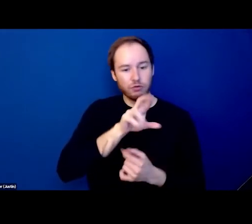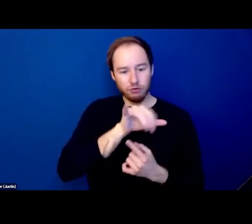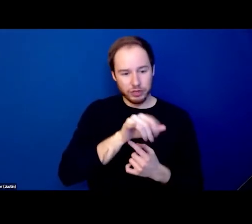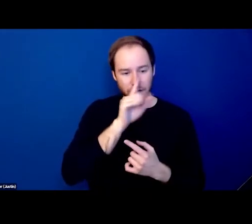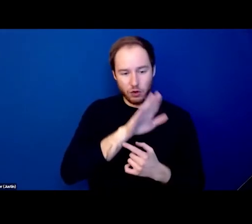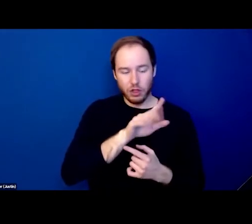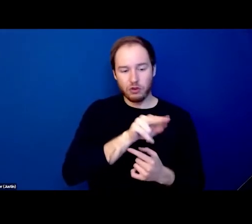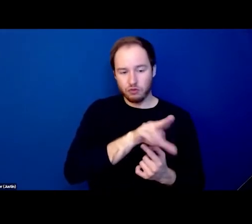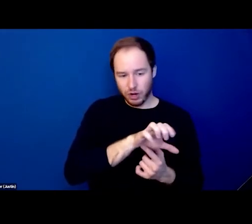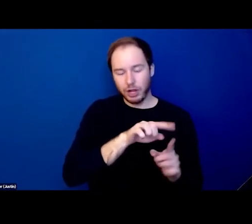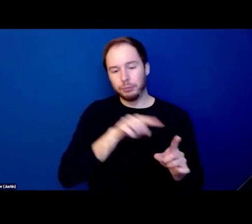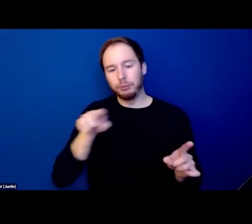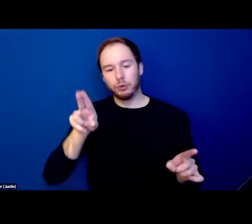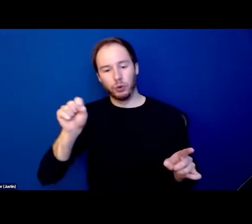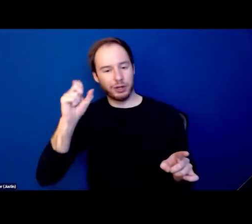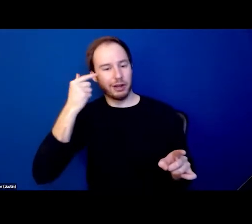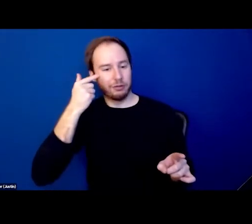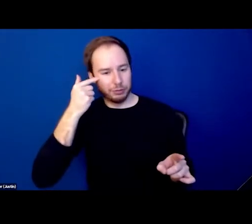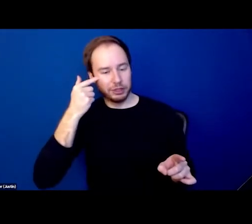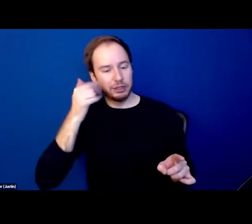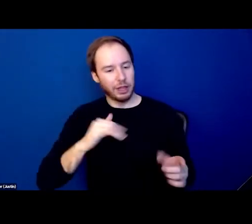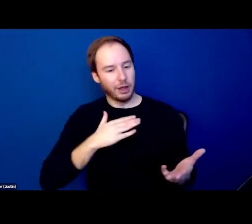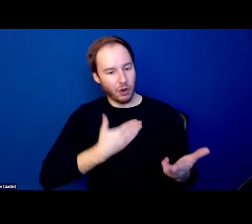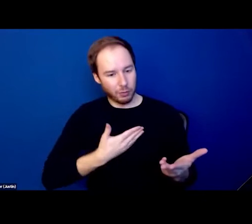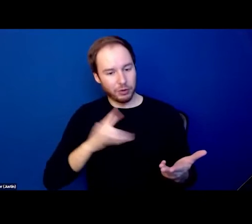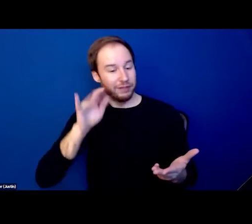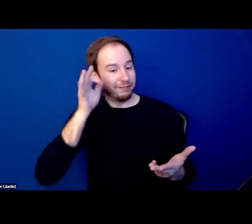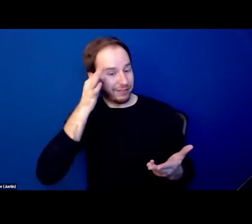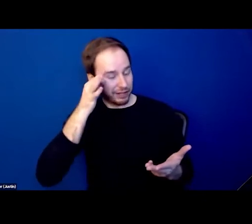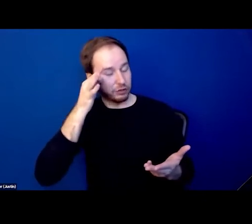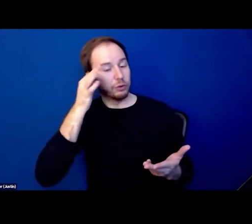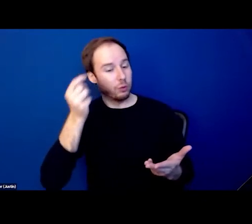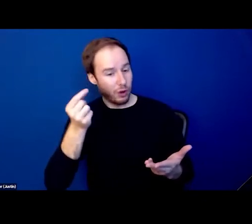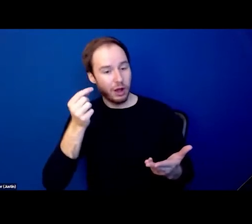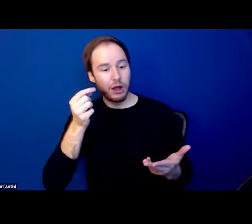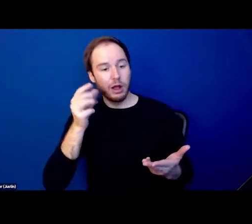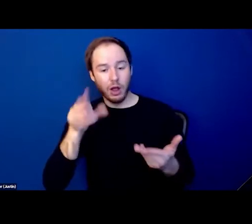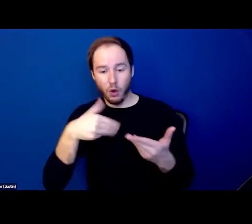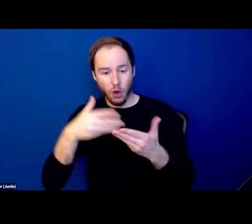and the US government. It is the obligation of our federal government, all the branches and agencies